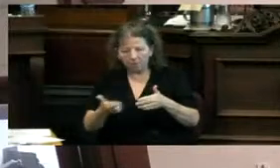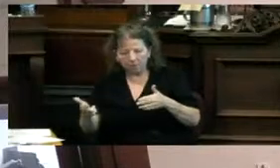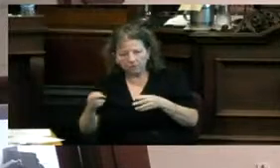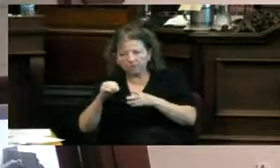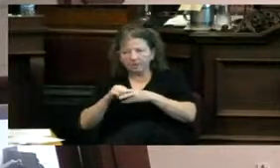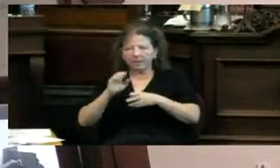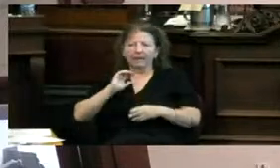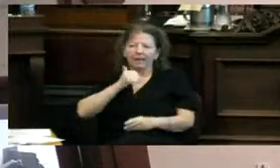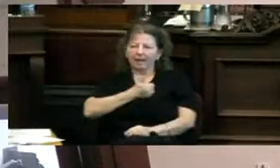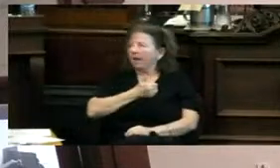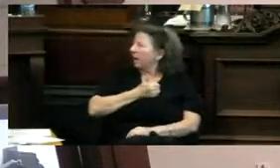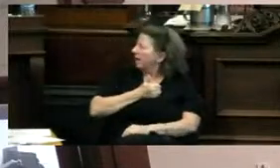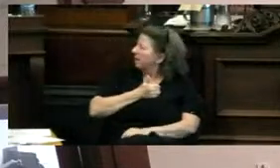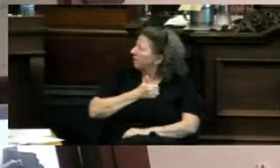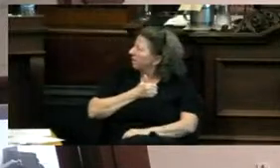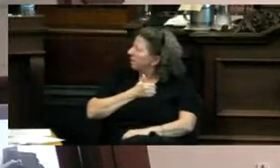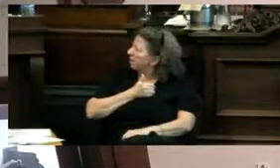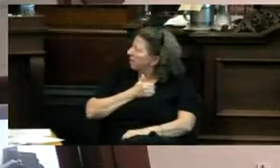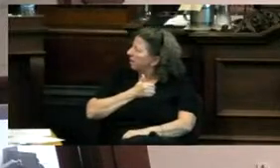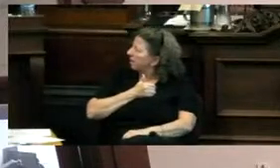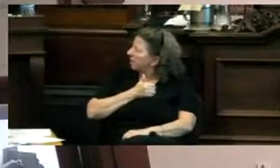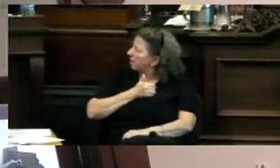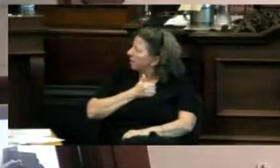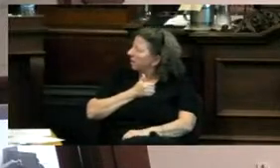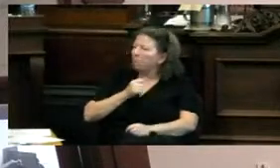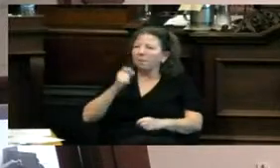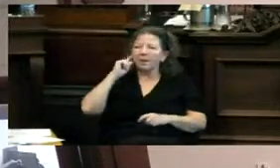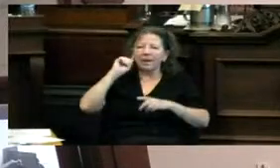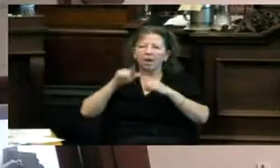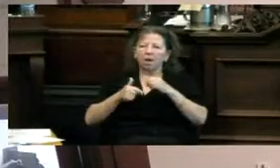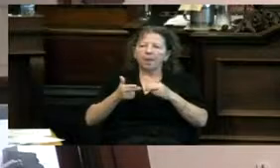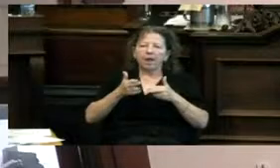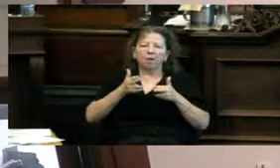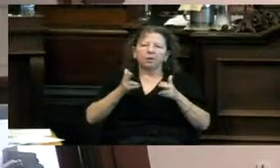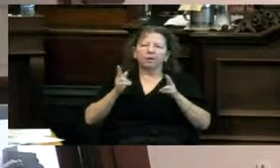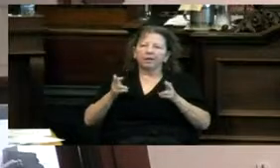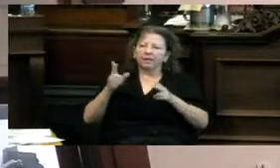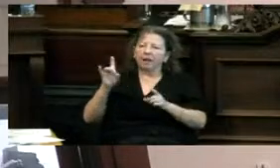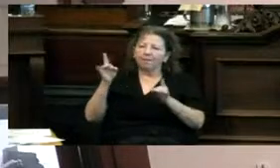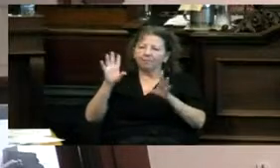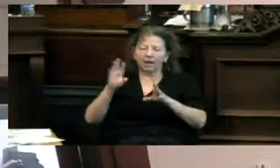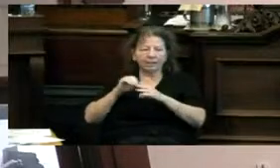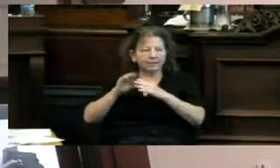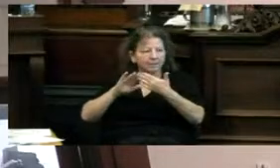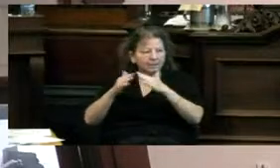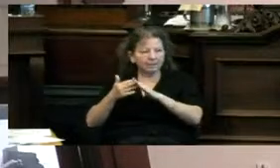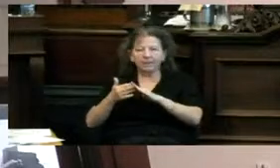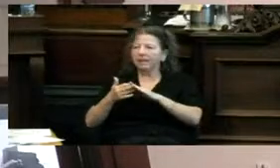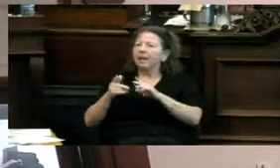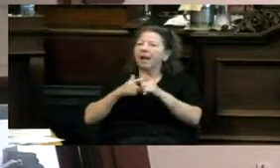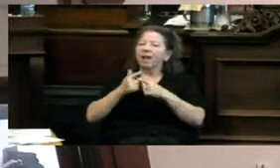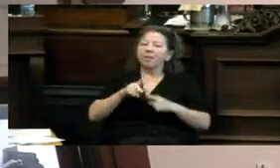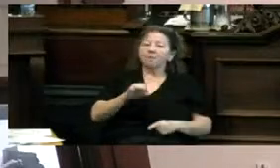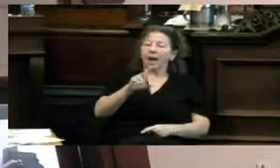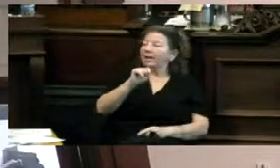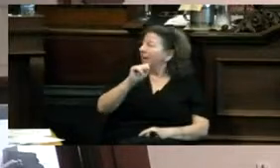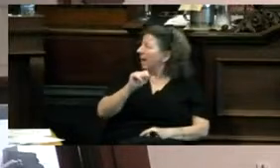administration for having this resource available in our community. Many instances when